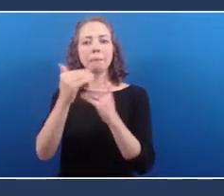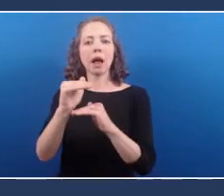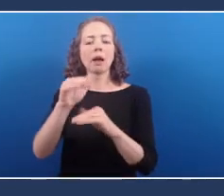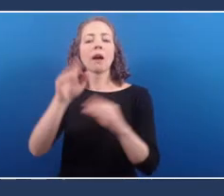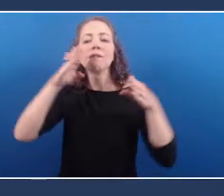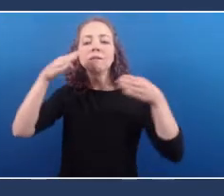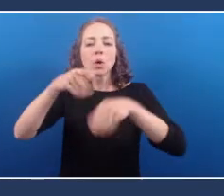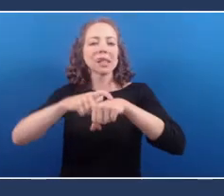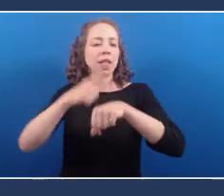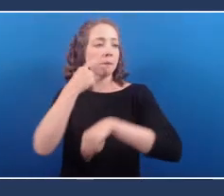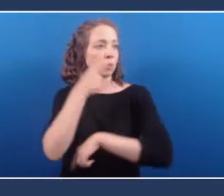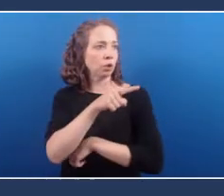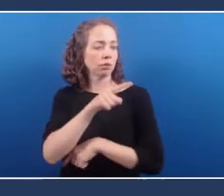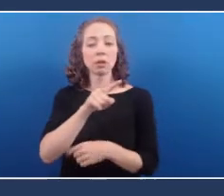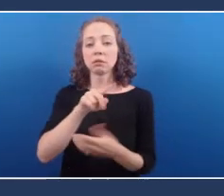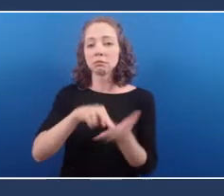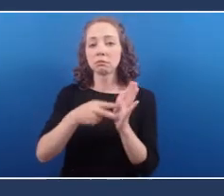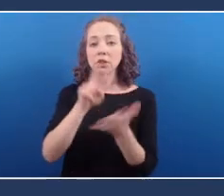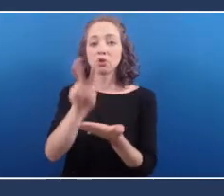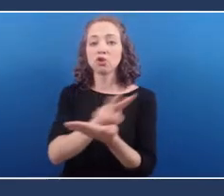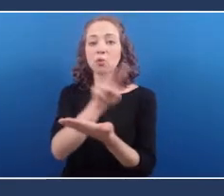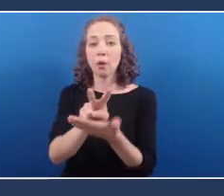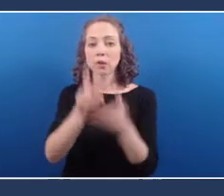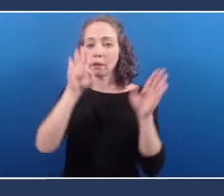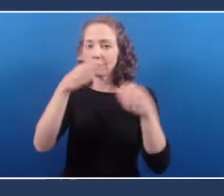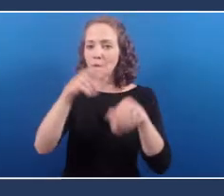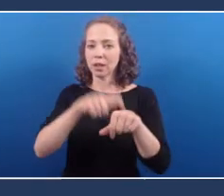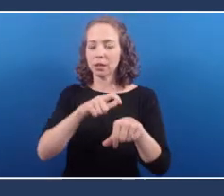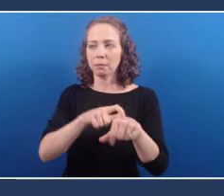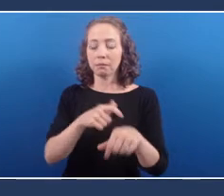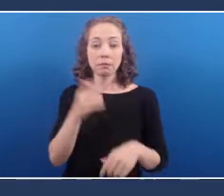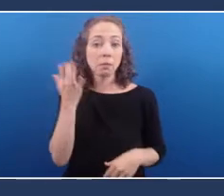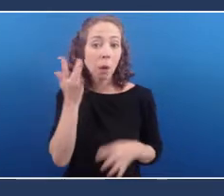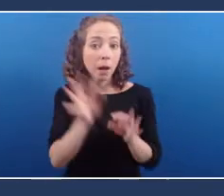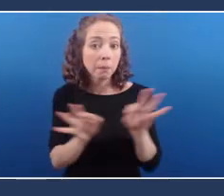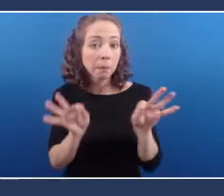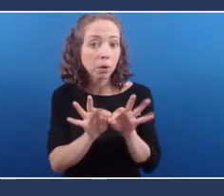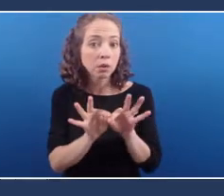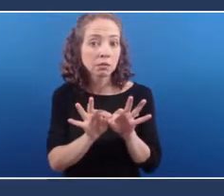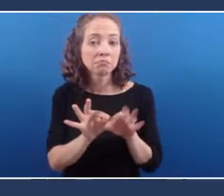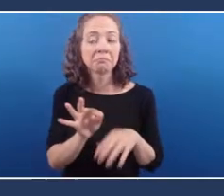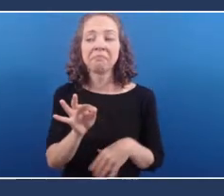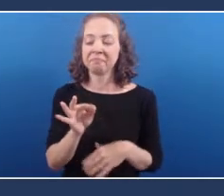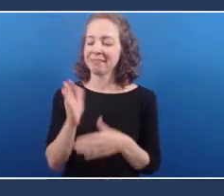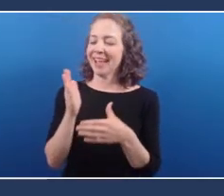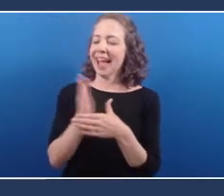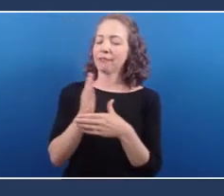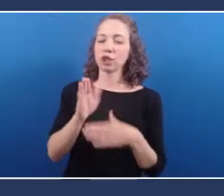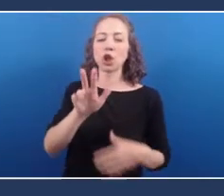Why is two hours important? It takes 23 minutes on average to refocus after